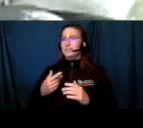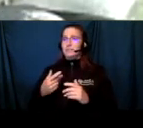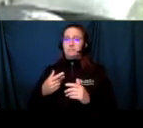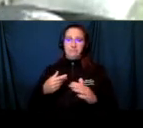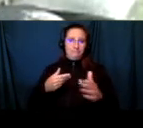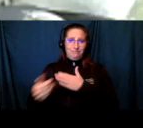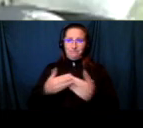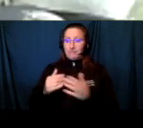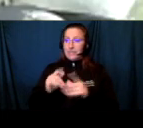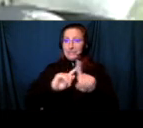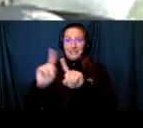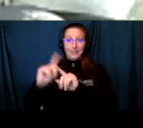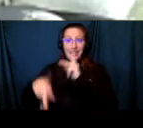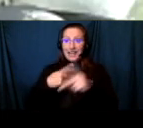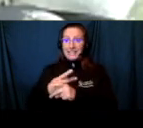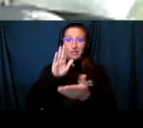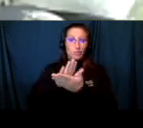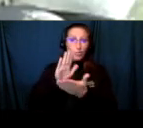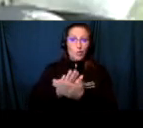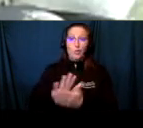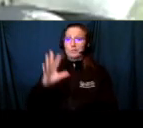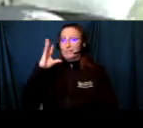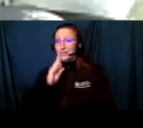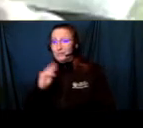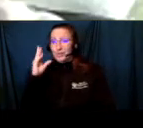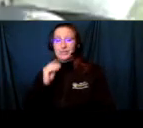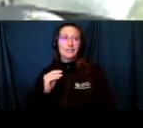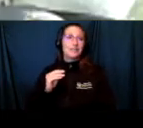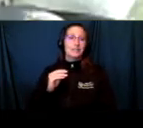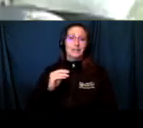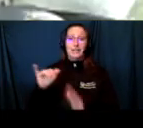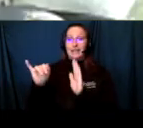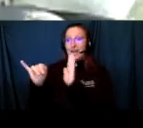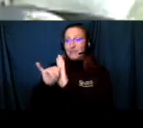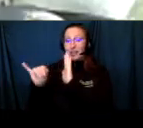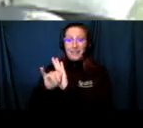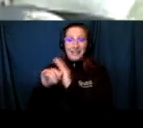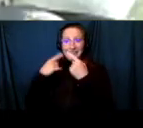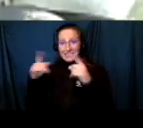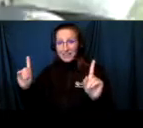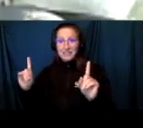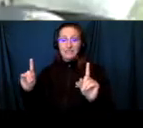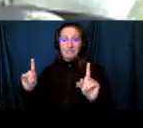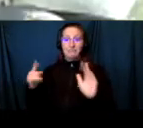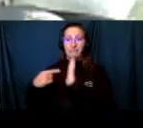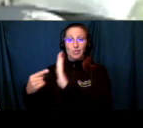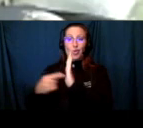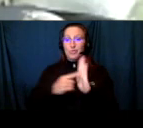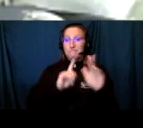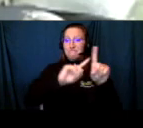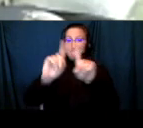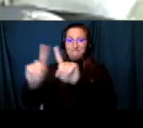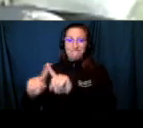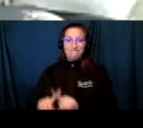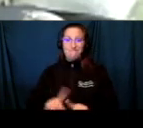schooling experiences who identify success in really different ways, who have different